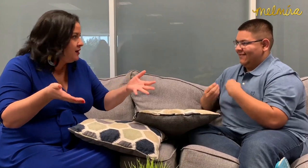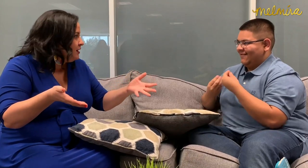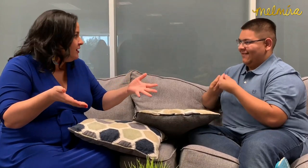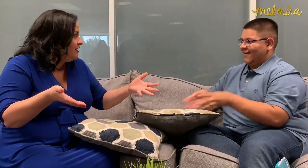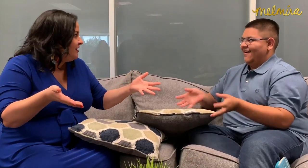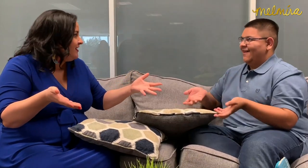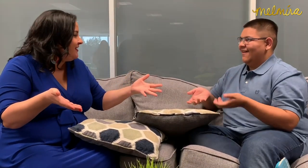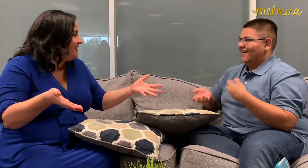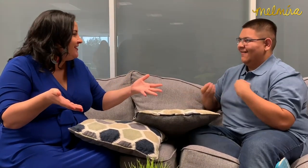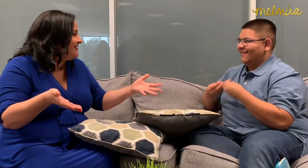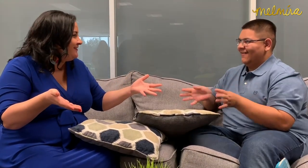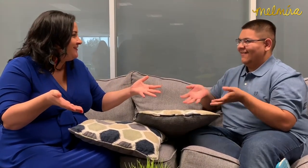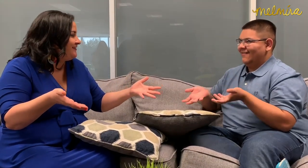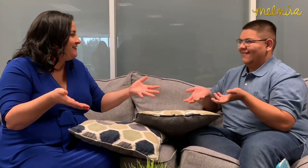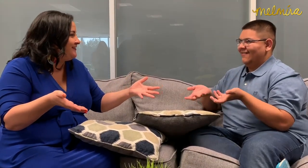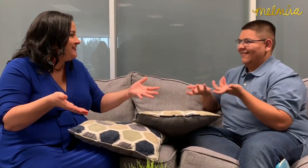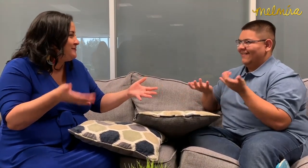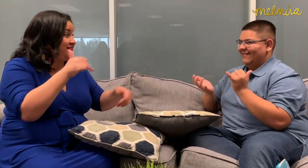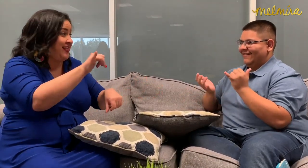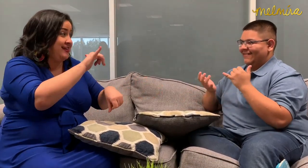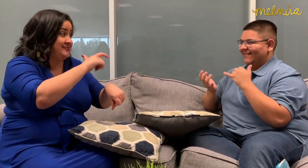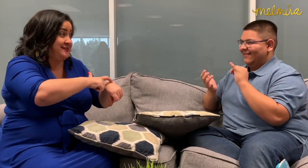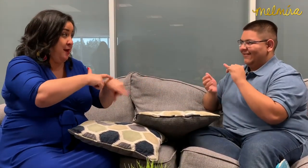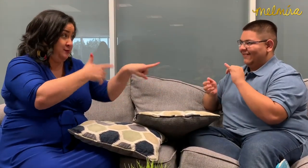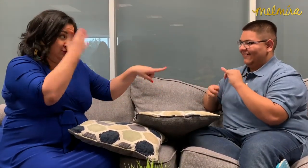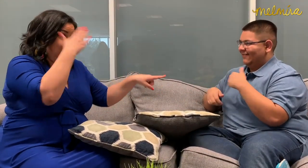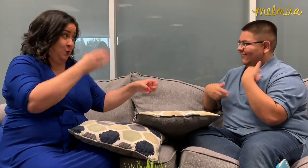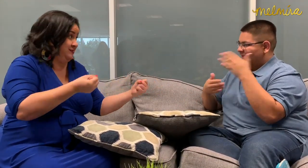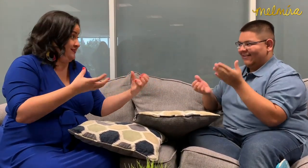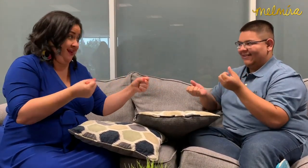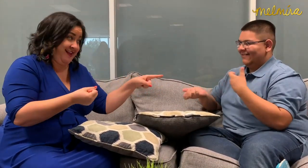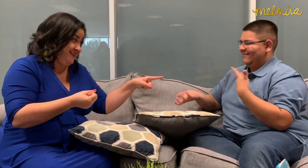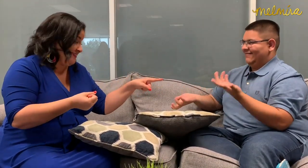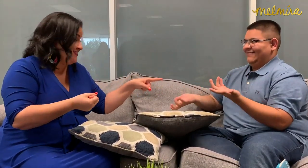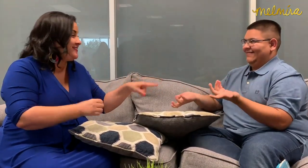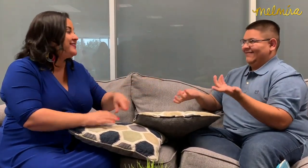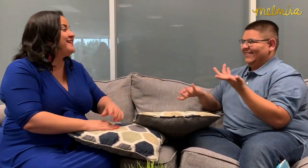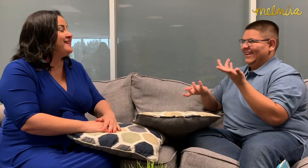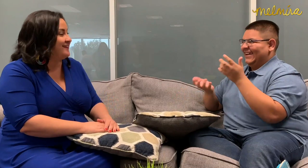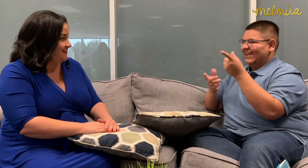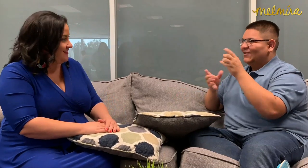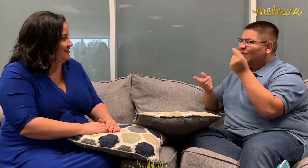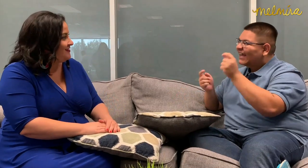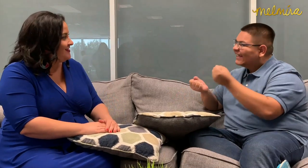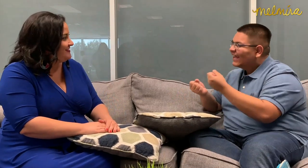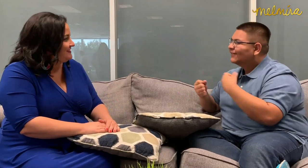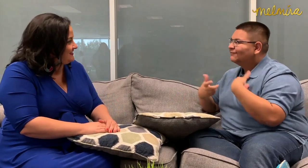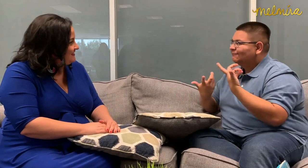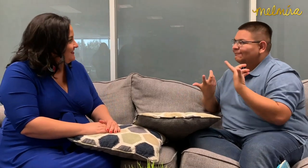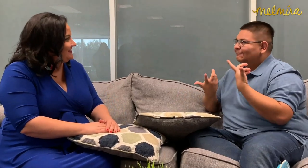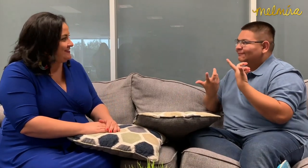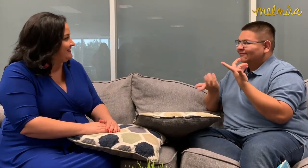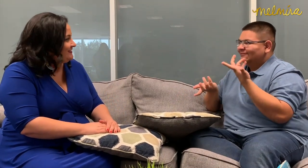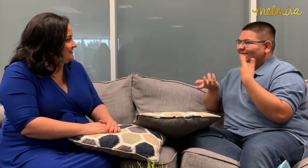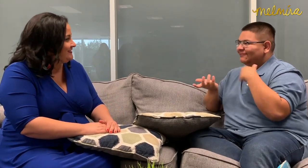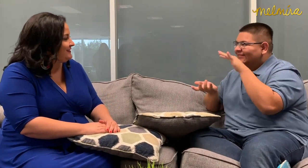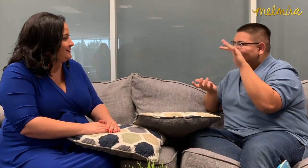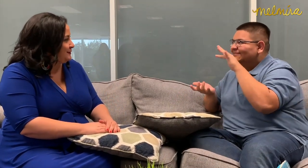I was lost at first. You didn't know sign language at that time, right? They tried to sign to me, but I could only fingerspell.